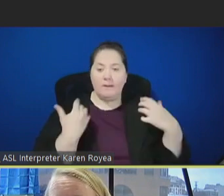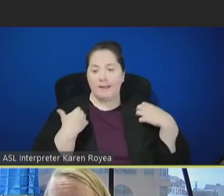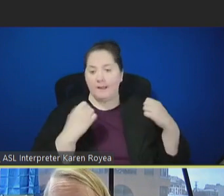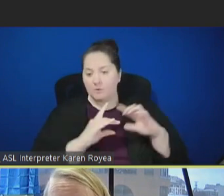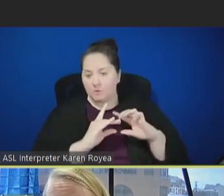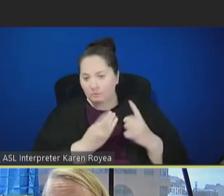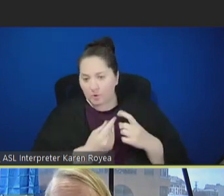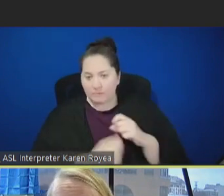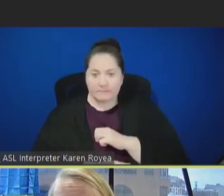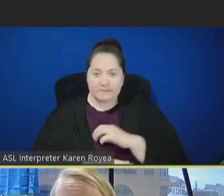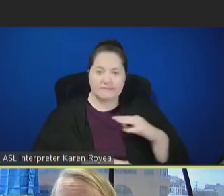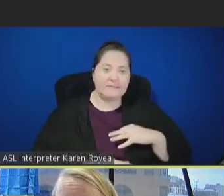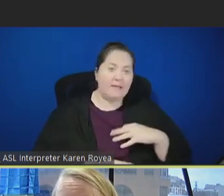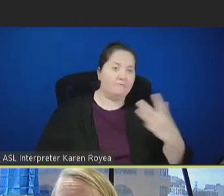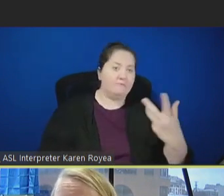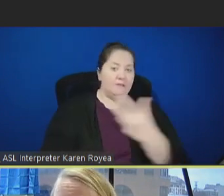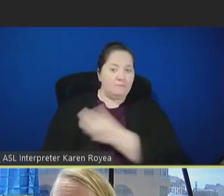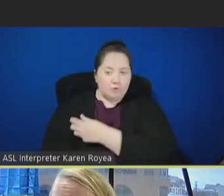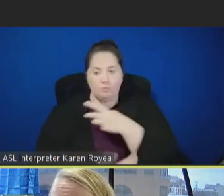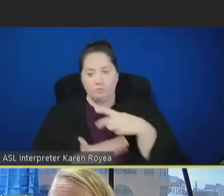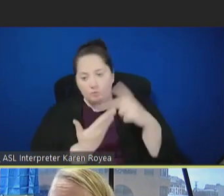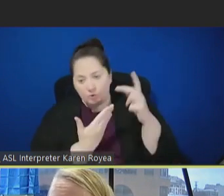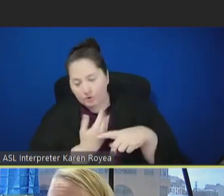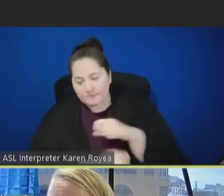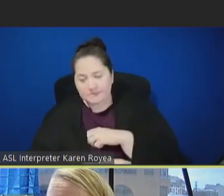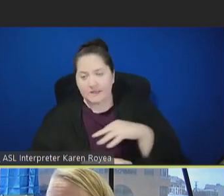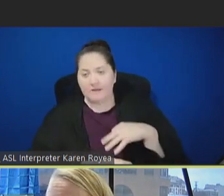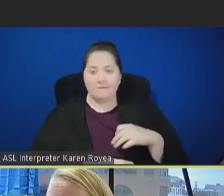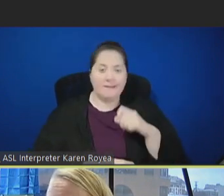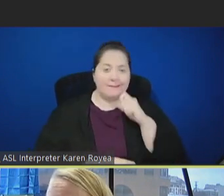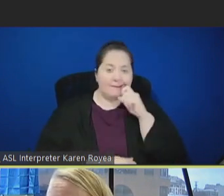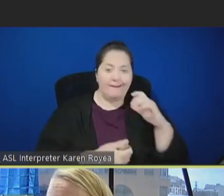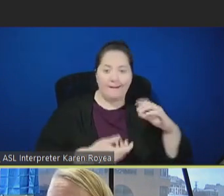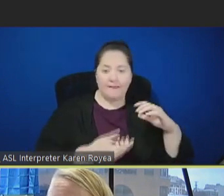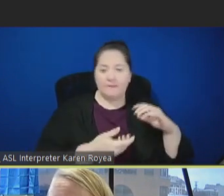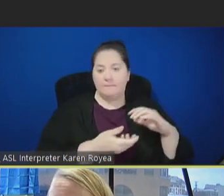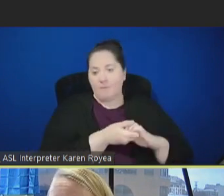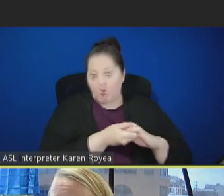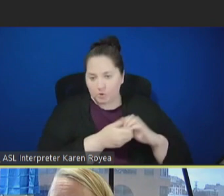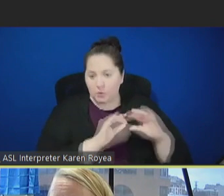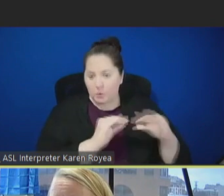immunization program staff, and other non-partner organizations. We're now looking